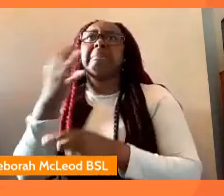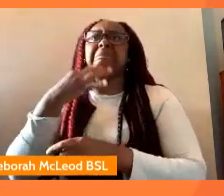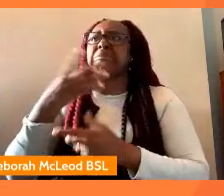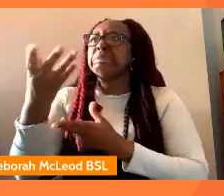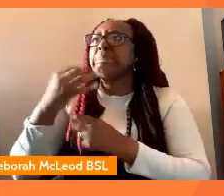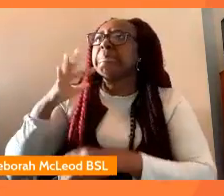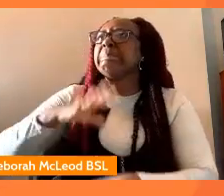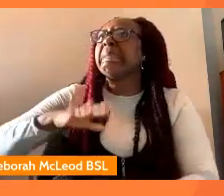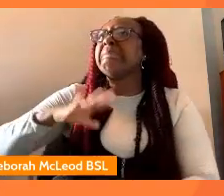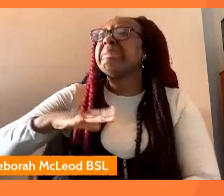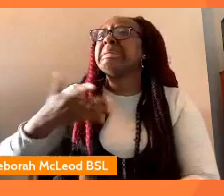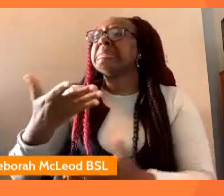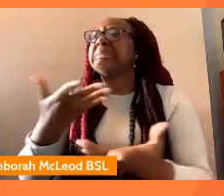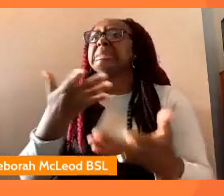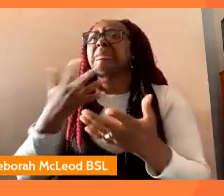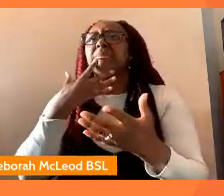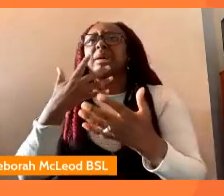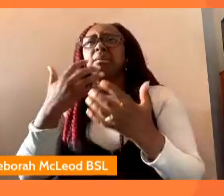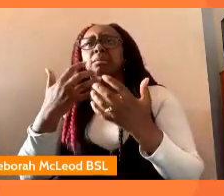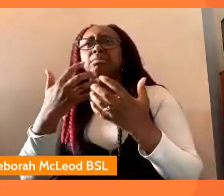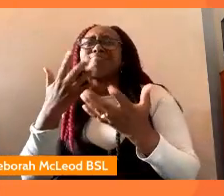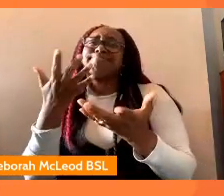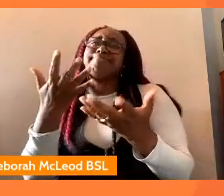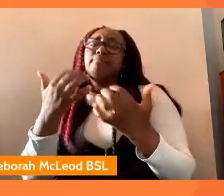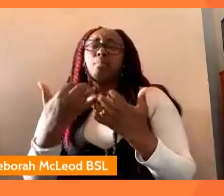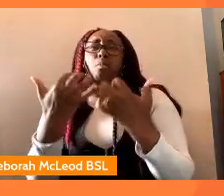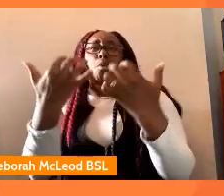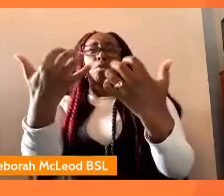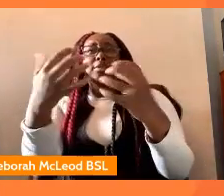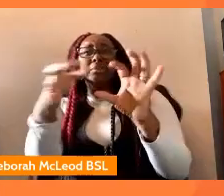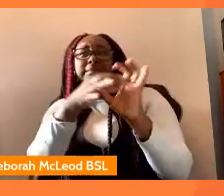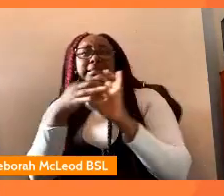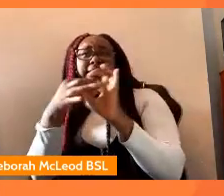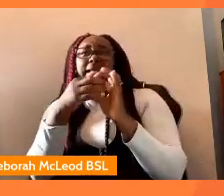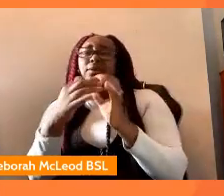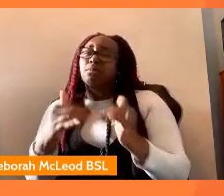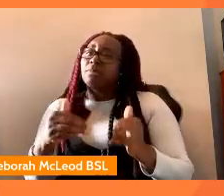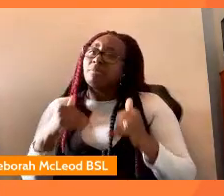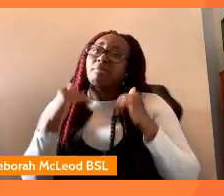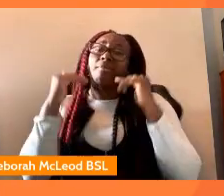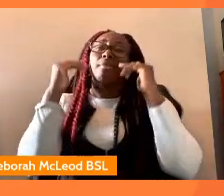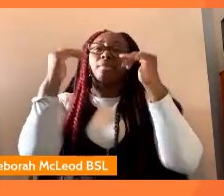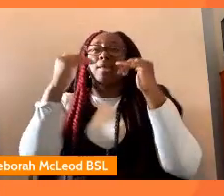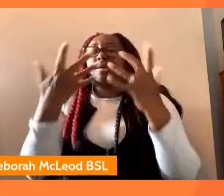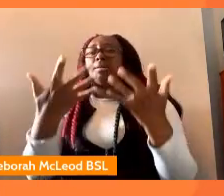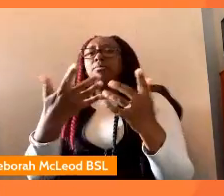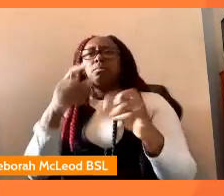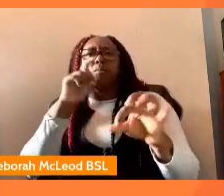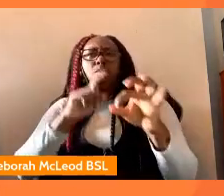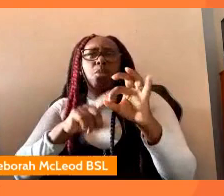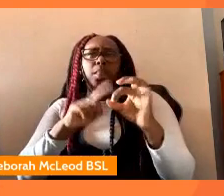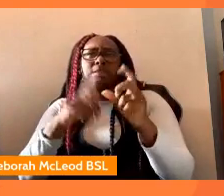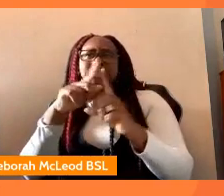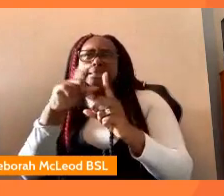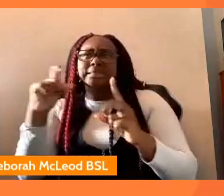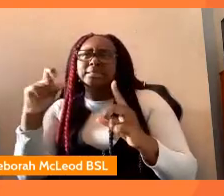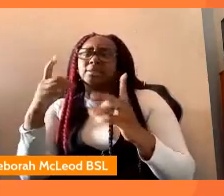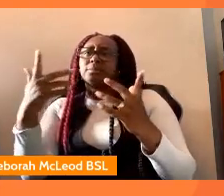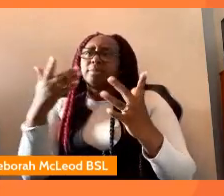So the reality is that audiences have many ways to connect with high quality digital experiences and often the access point for those audiences